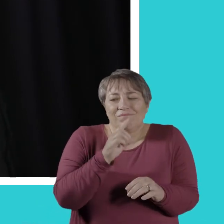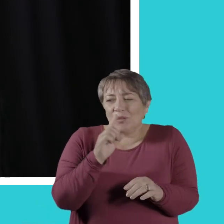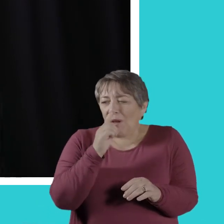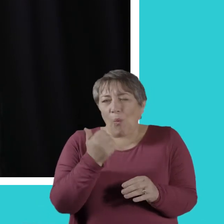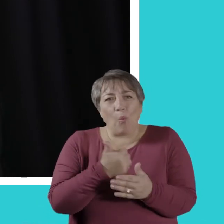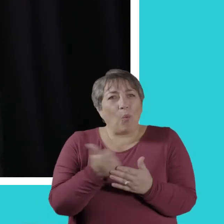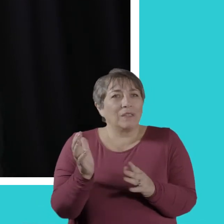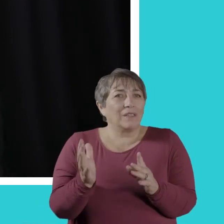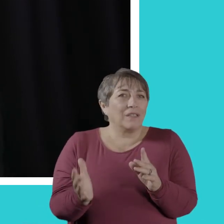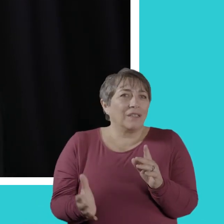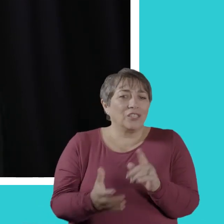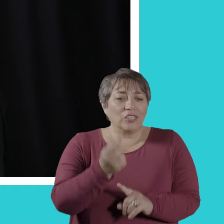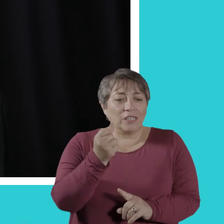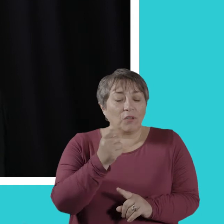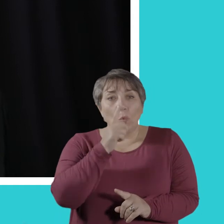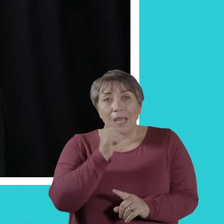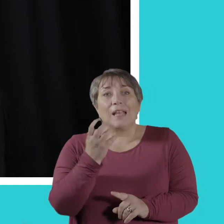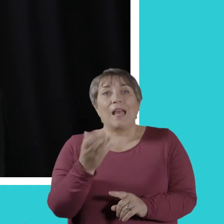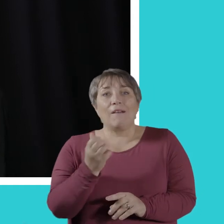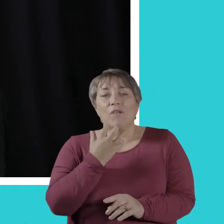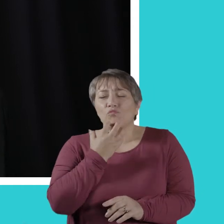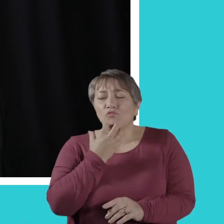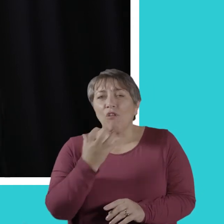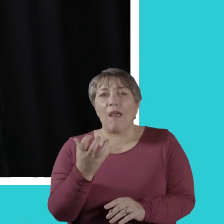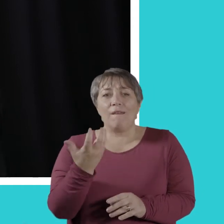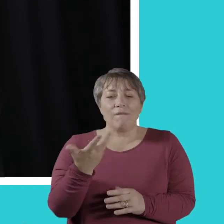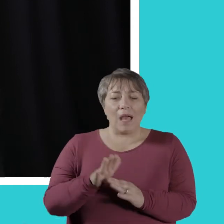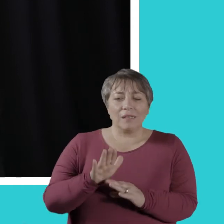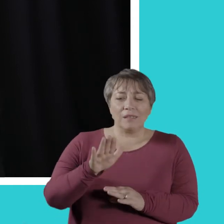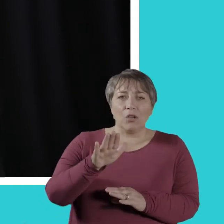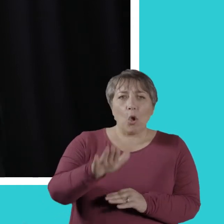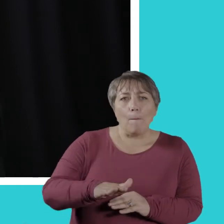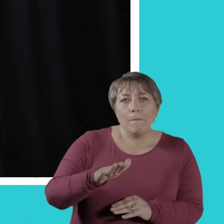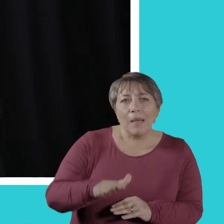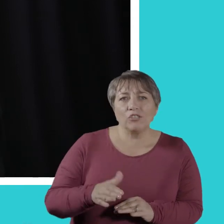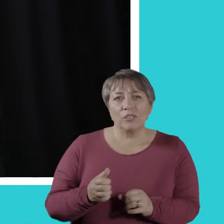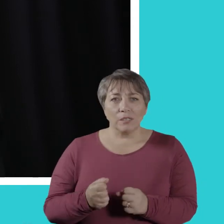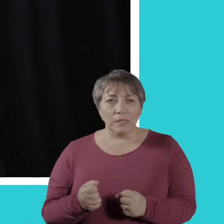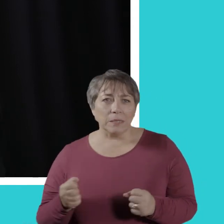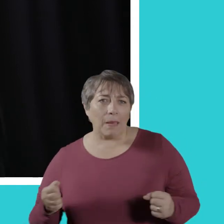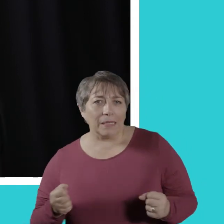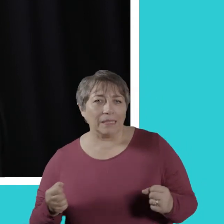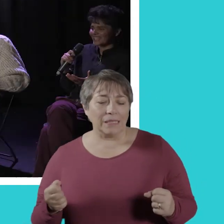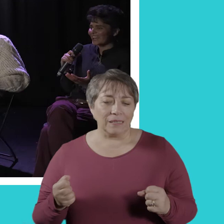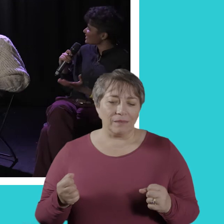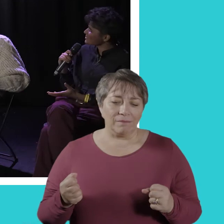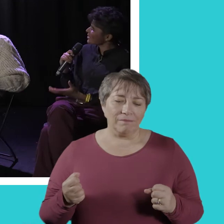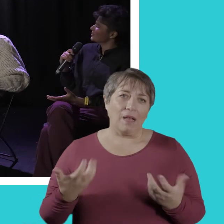and compassionate spaces so yeah this is a long just roundabout way of saying I don't know.